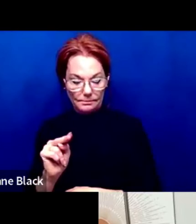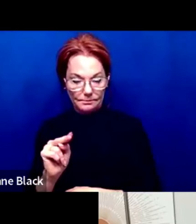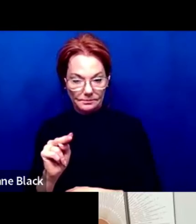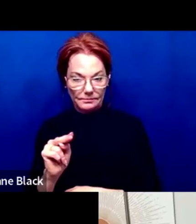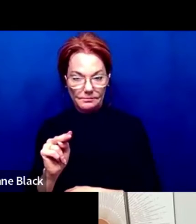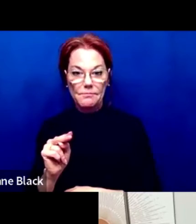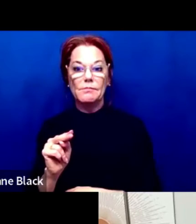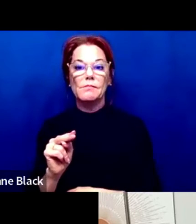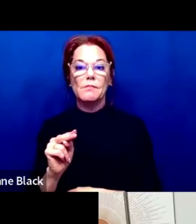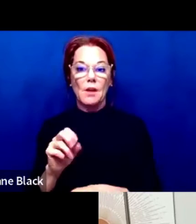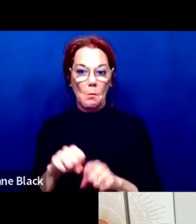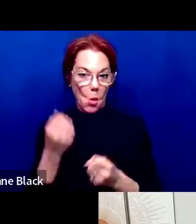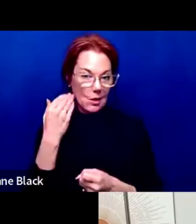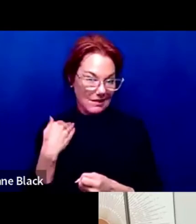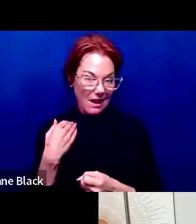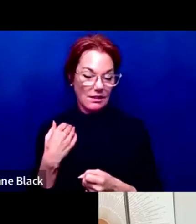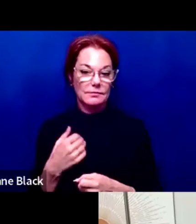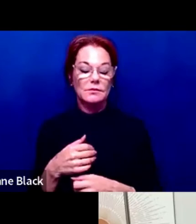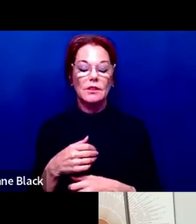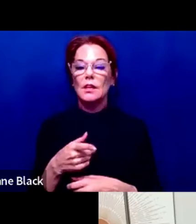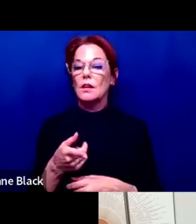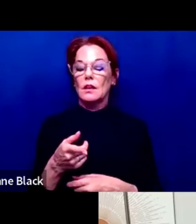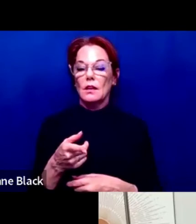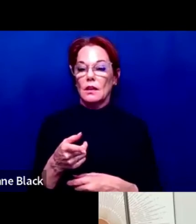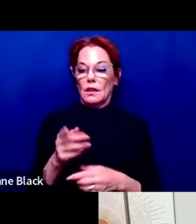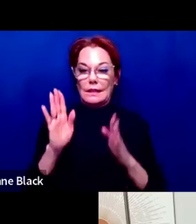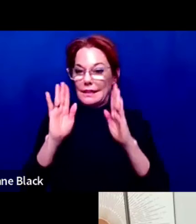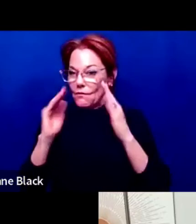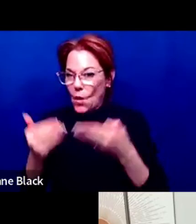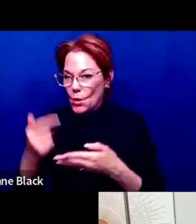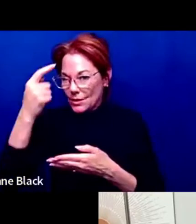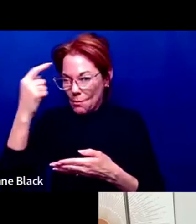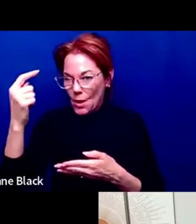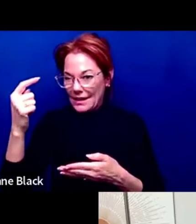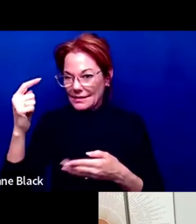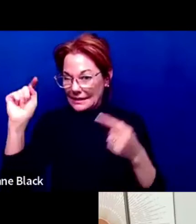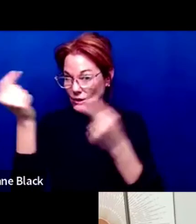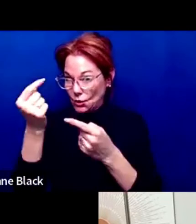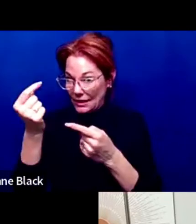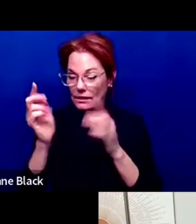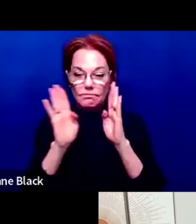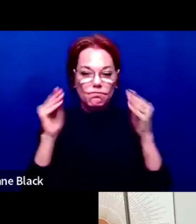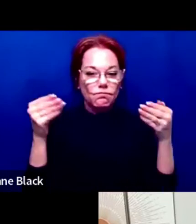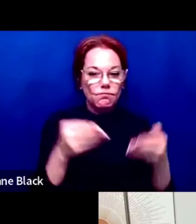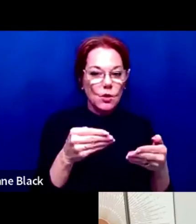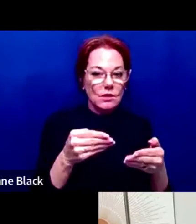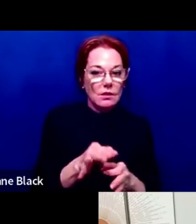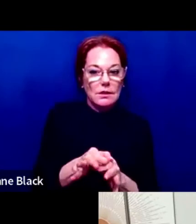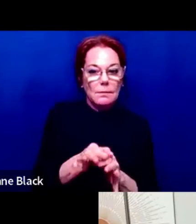injury aspect of it, they decided to deal with the spinal cord injury, which obviously was just the number one priority. So